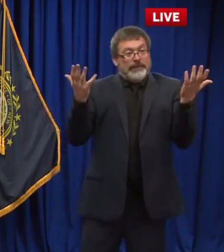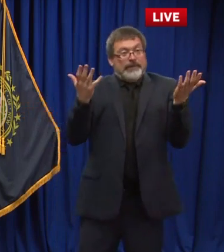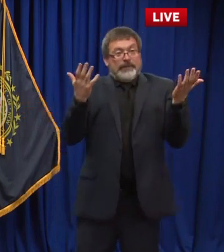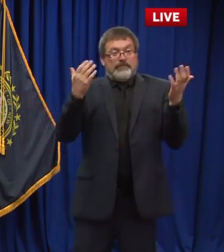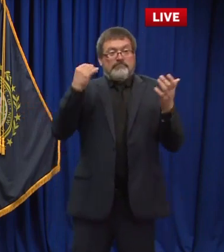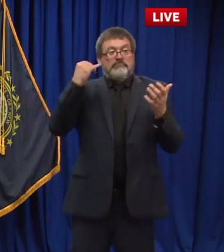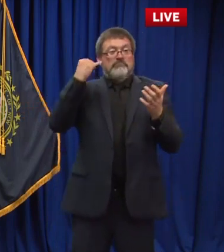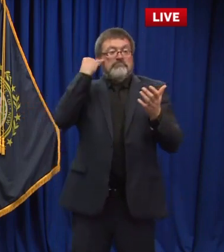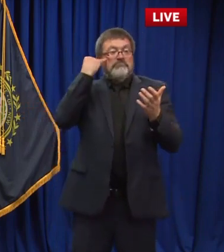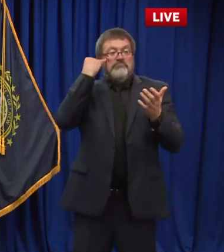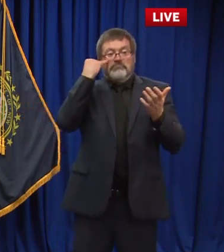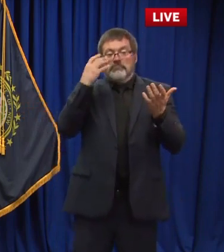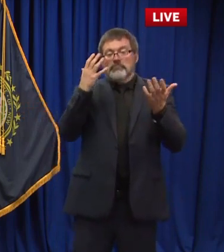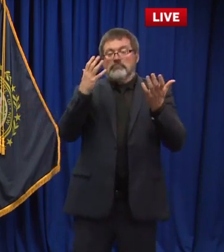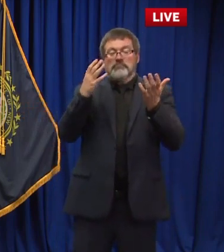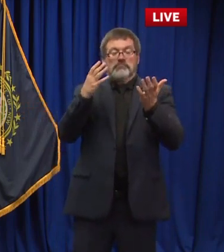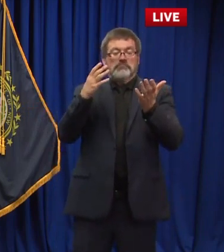YOU BRING UP A GOOD POINT.